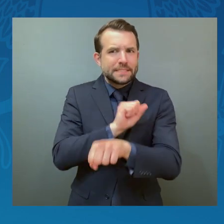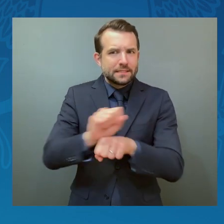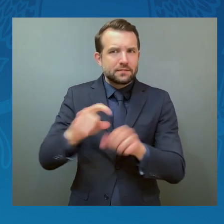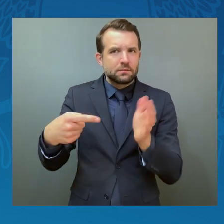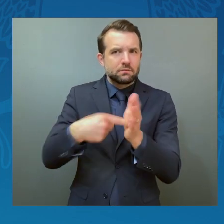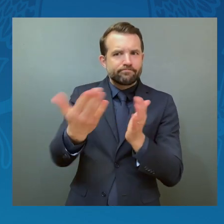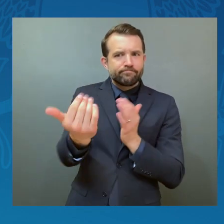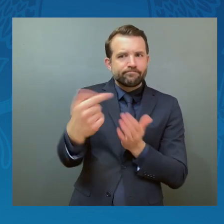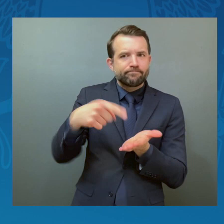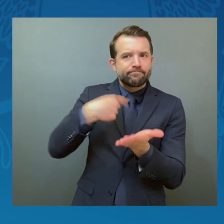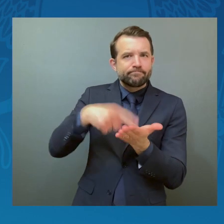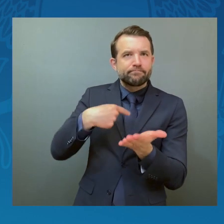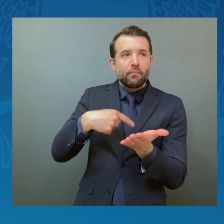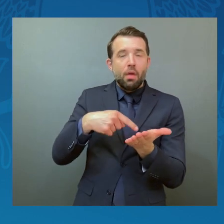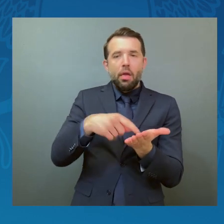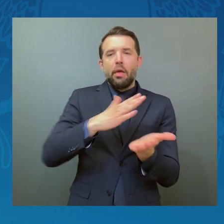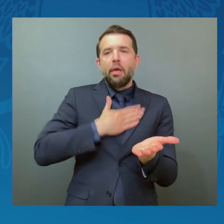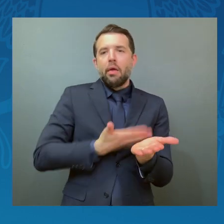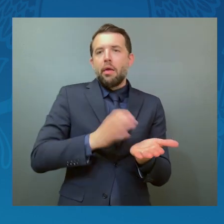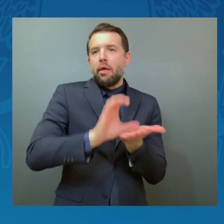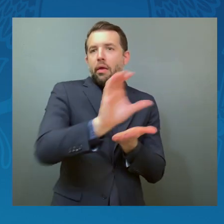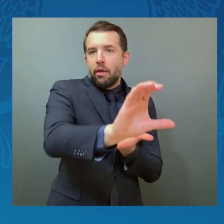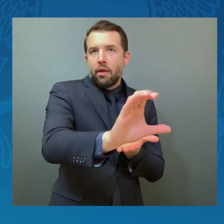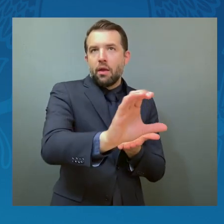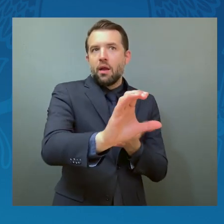You feel at a loss at every single moment.